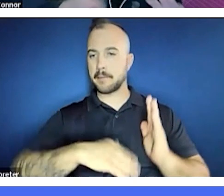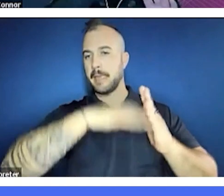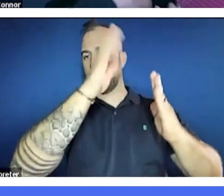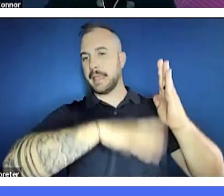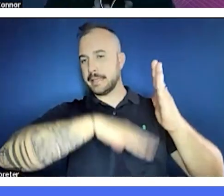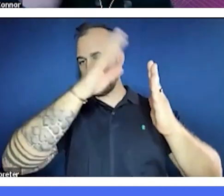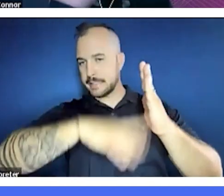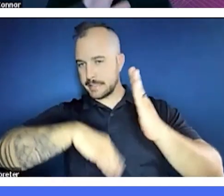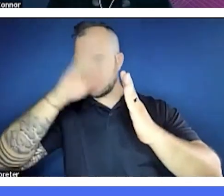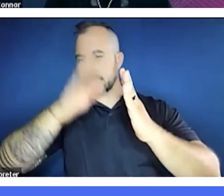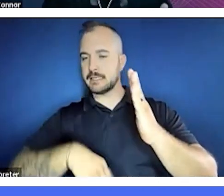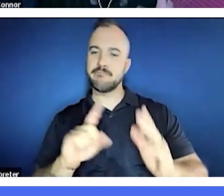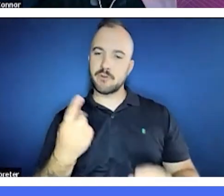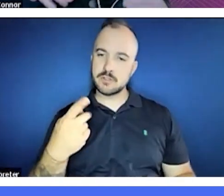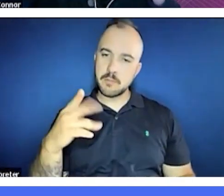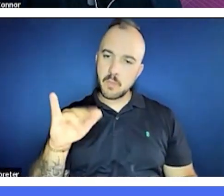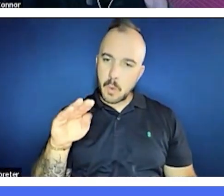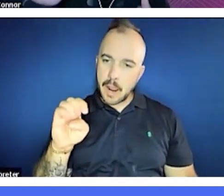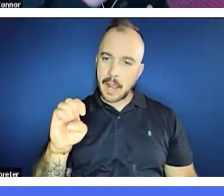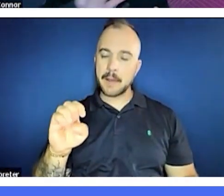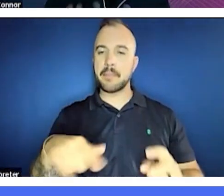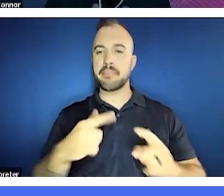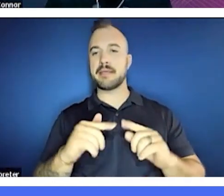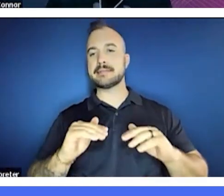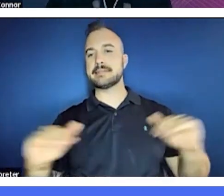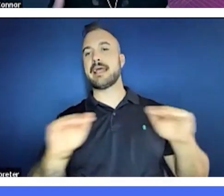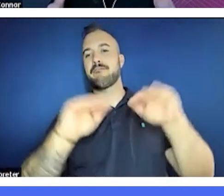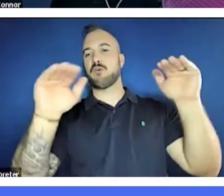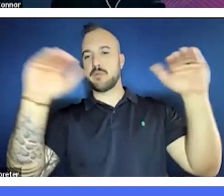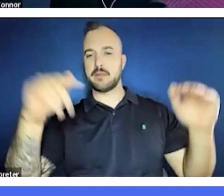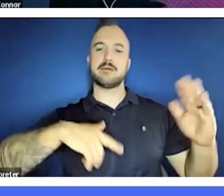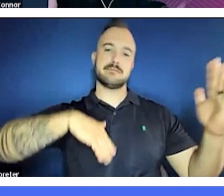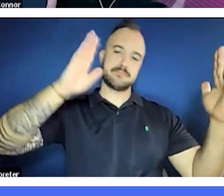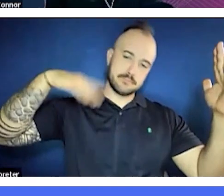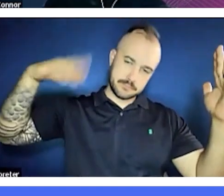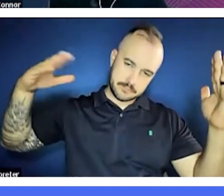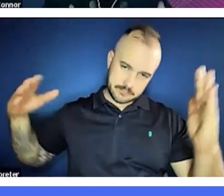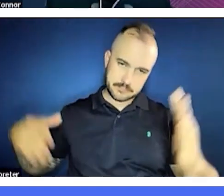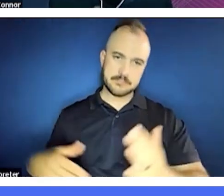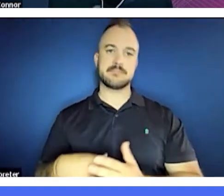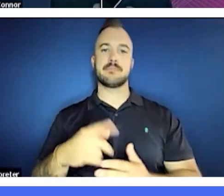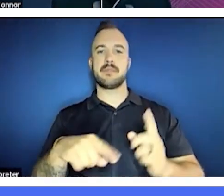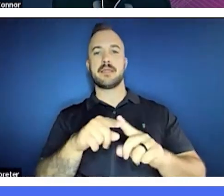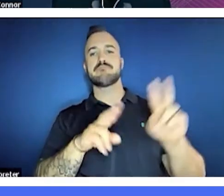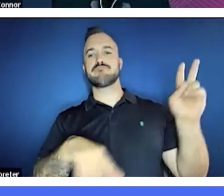First we prime, then we scaffolded, then we apply, and then we reflect on what we have have learned,